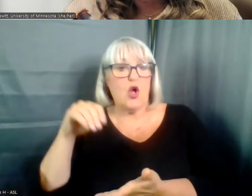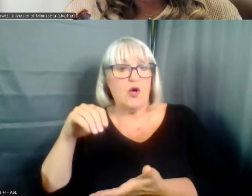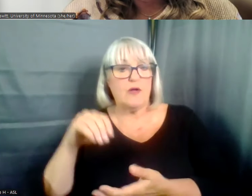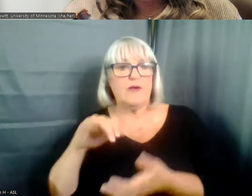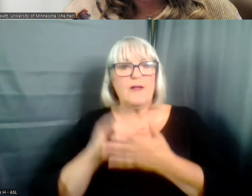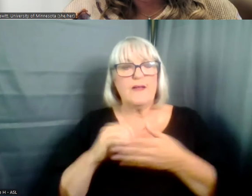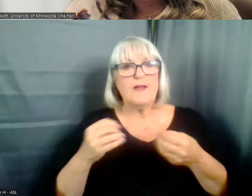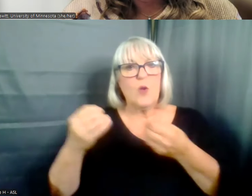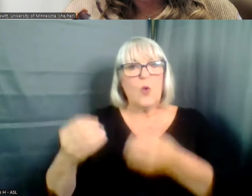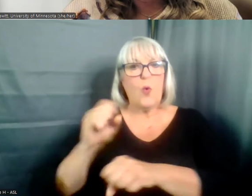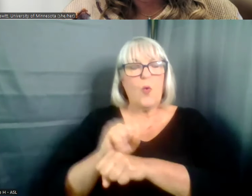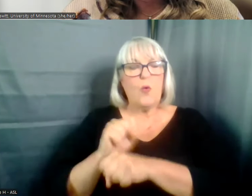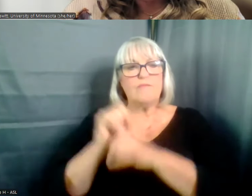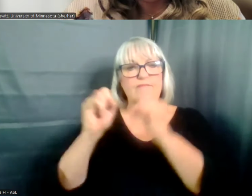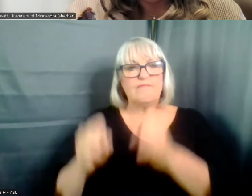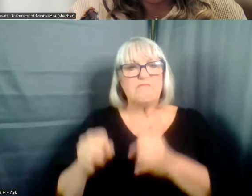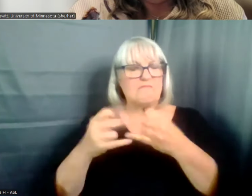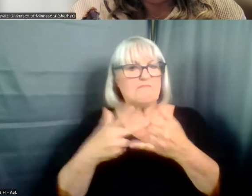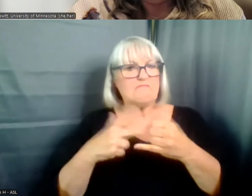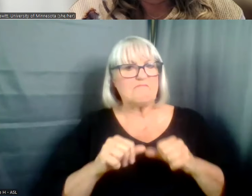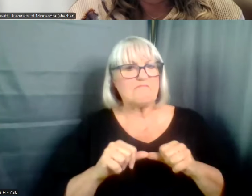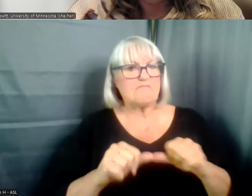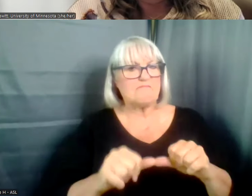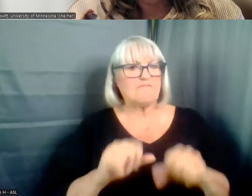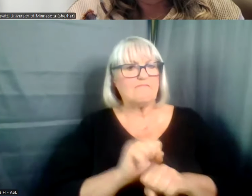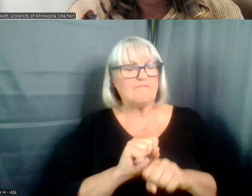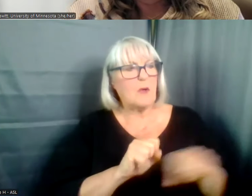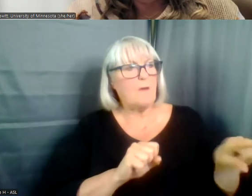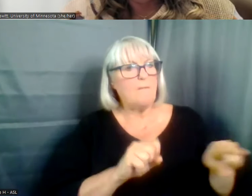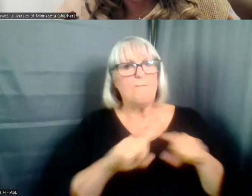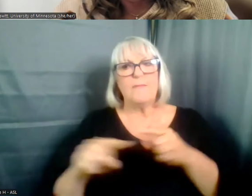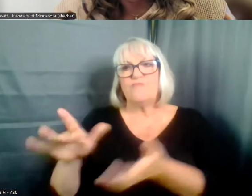working individuals to maintain their jobs while advancing health education credentials.